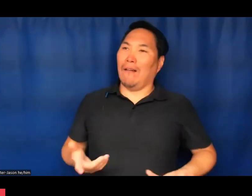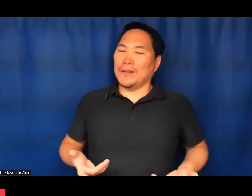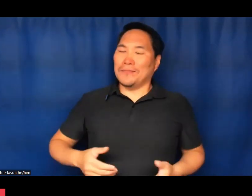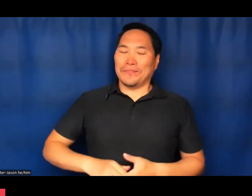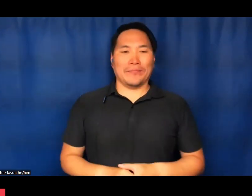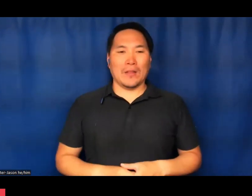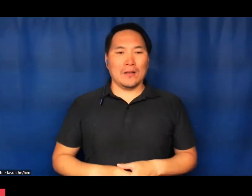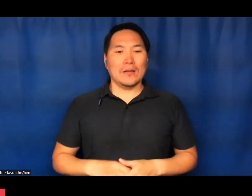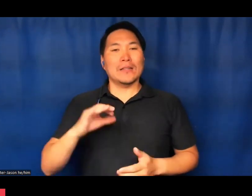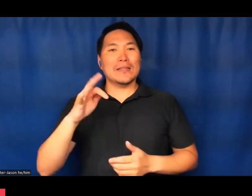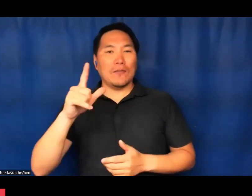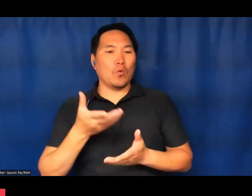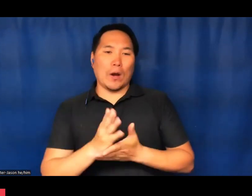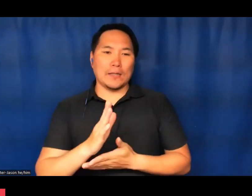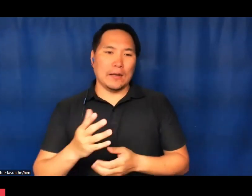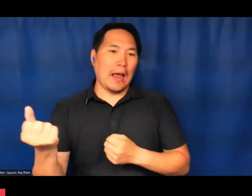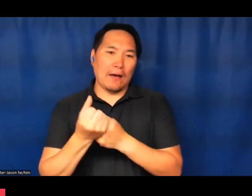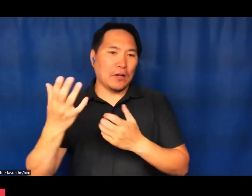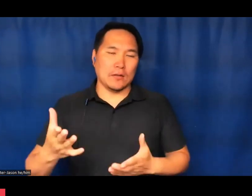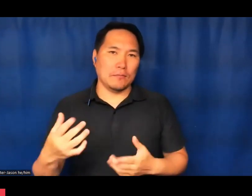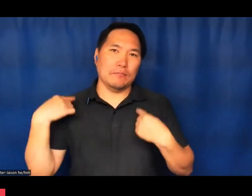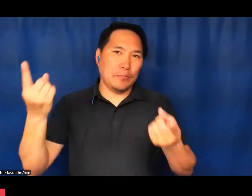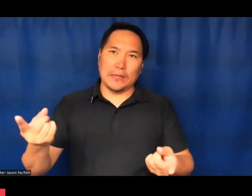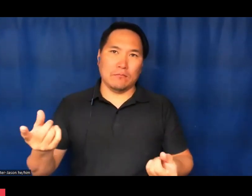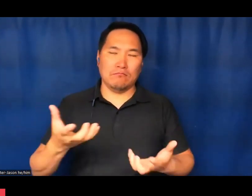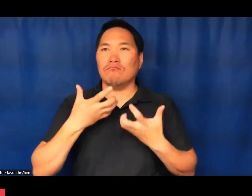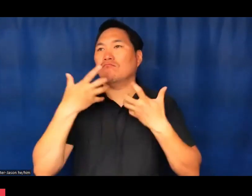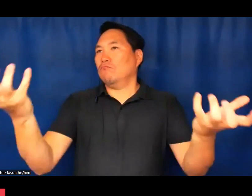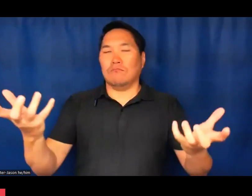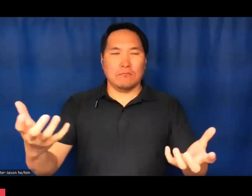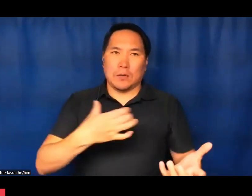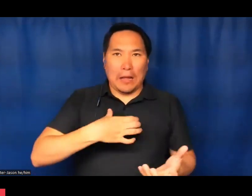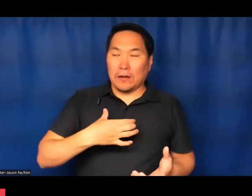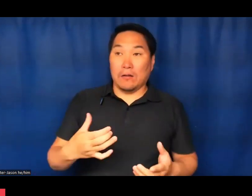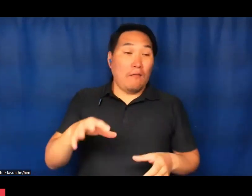And Civil Rights advocates, there's been an outcry from advocates and voters alike for